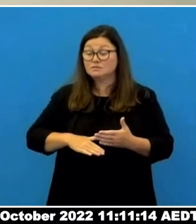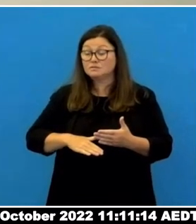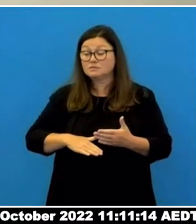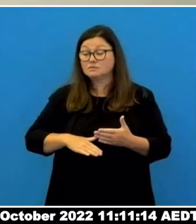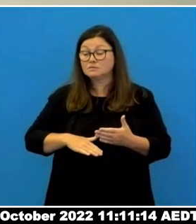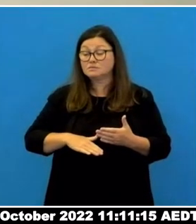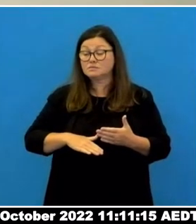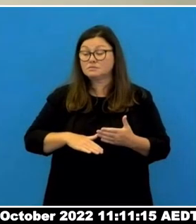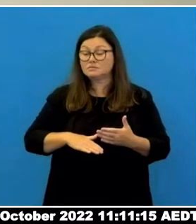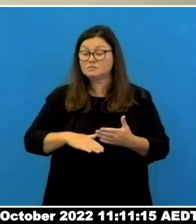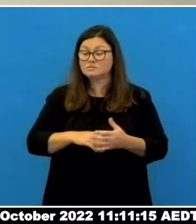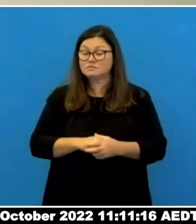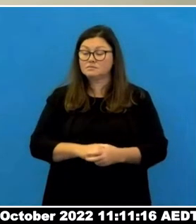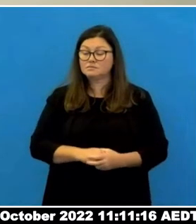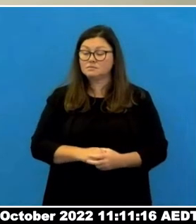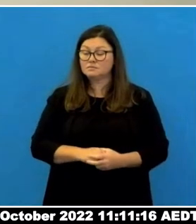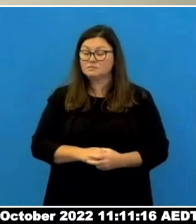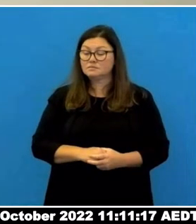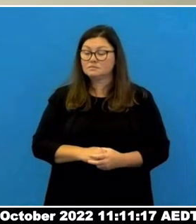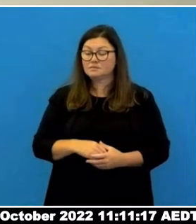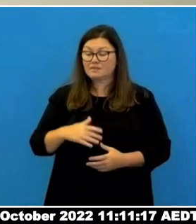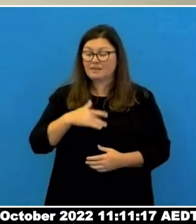I was better in the jungle in many other countries.